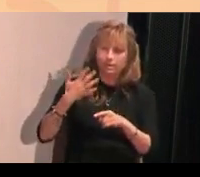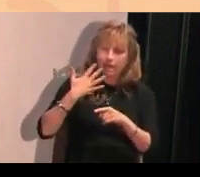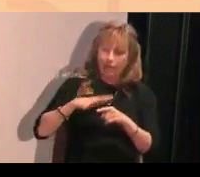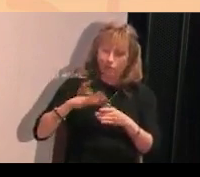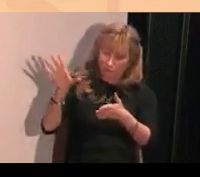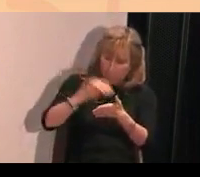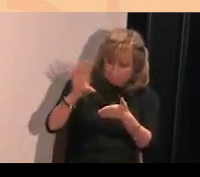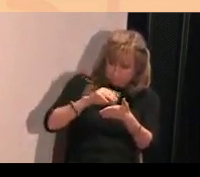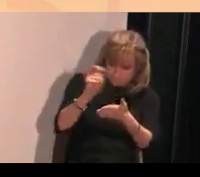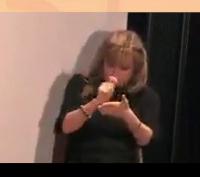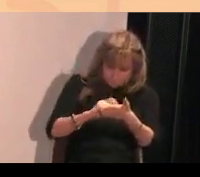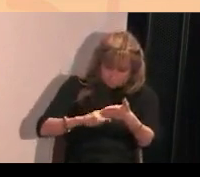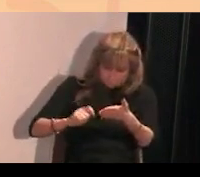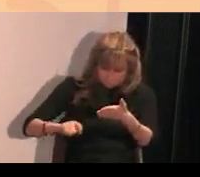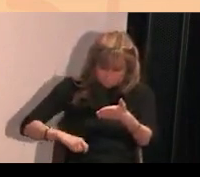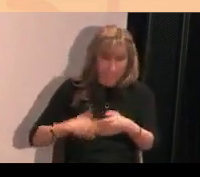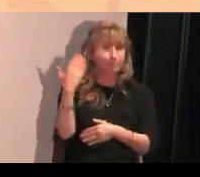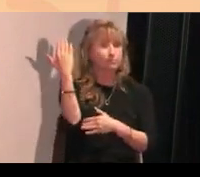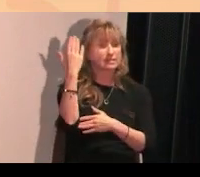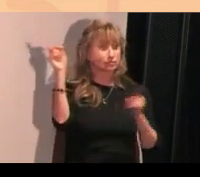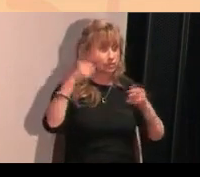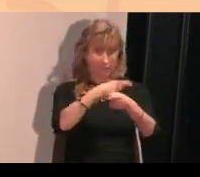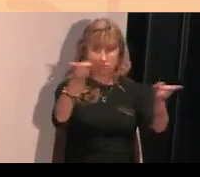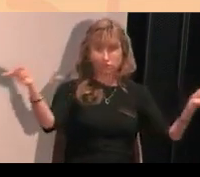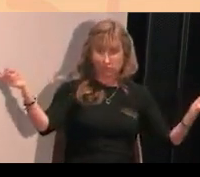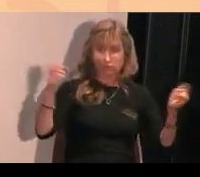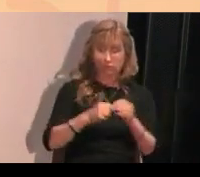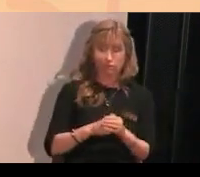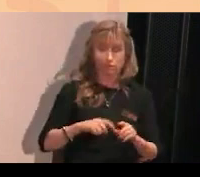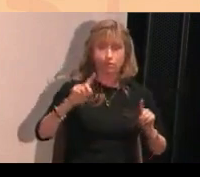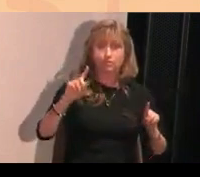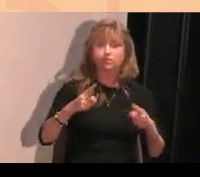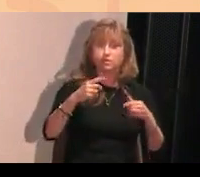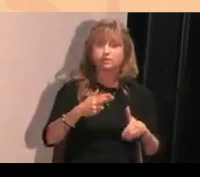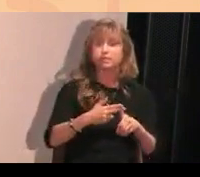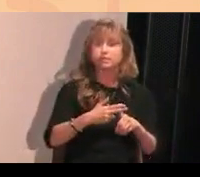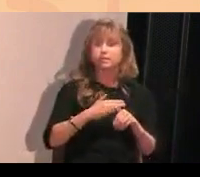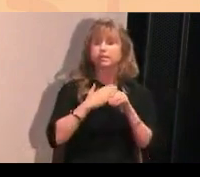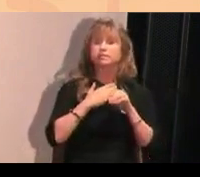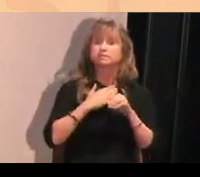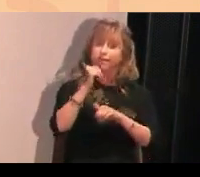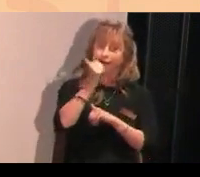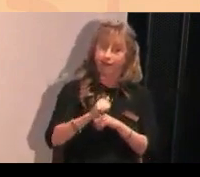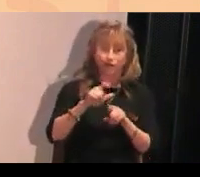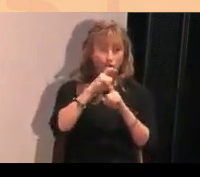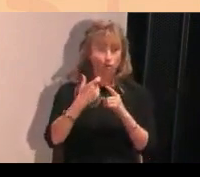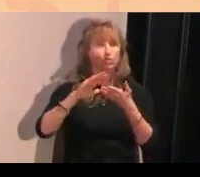to you our sector, the First Nations Arts and Cultural Community. I wanted to present it back